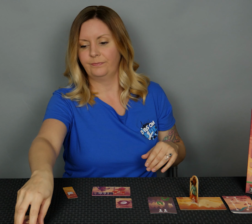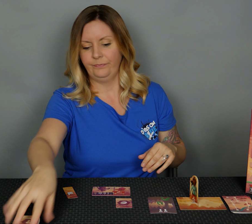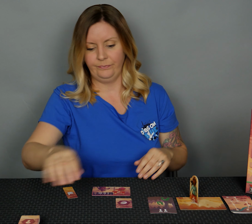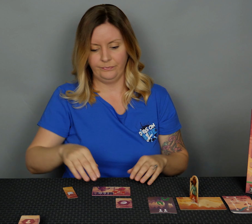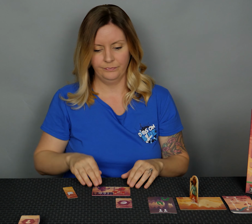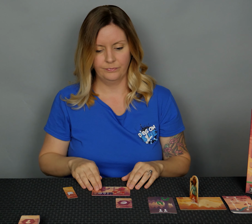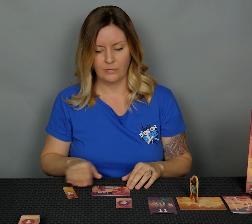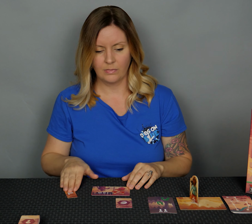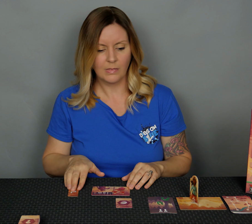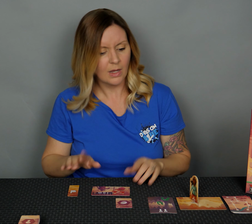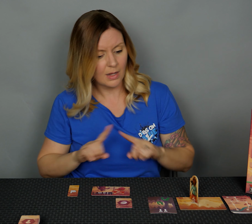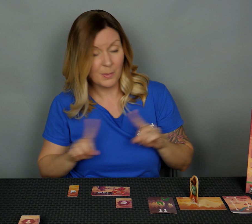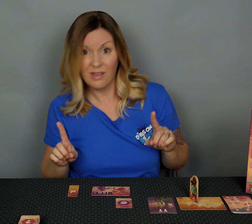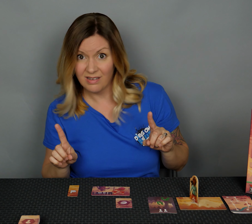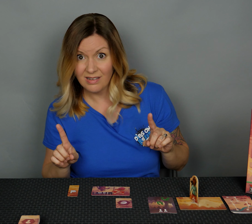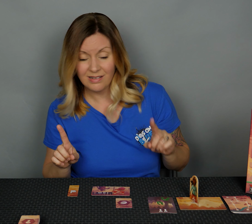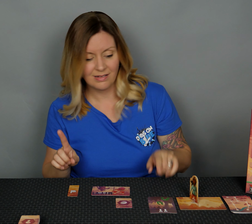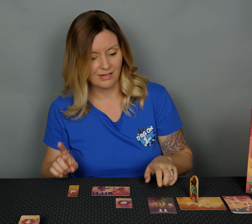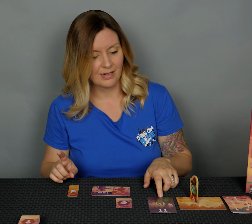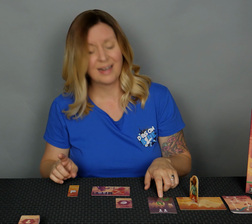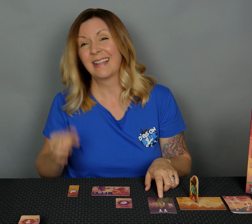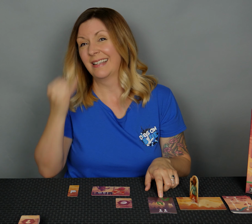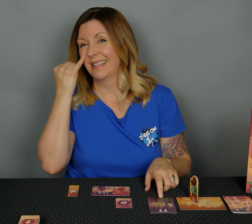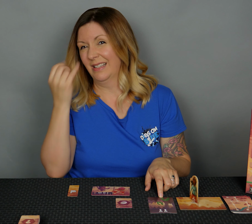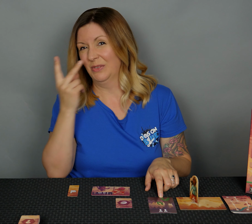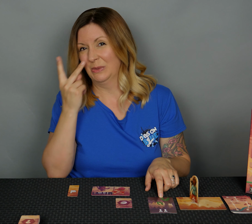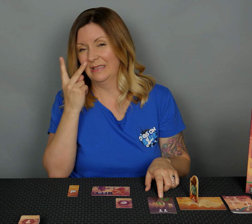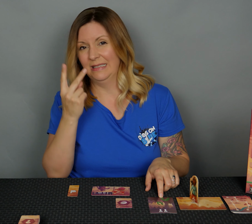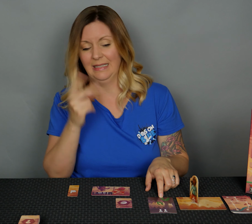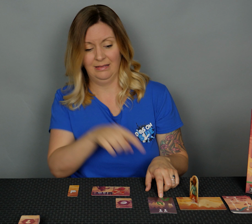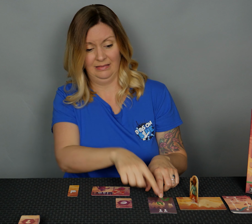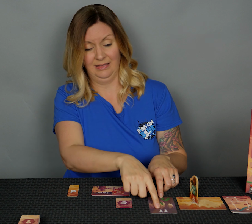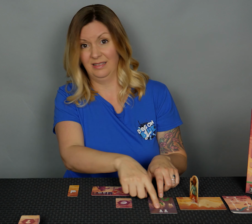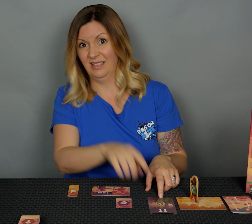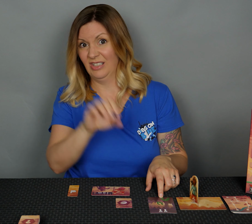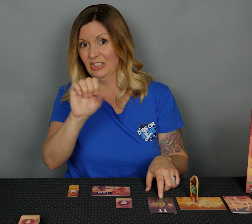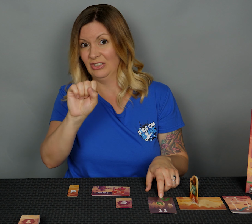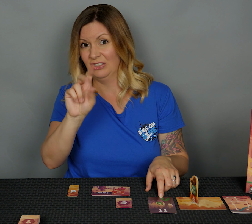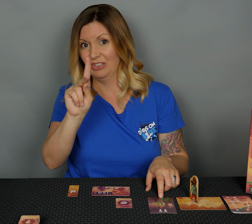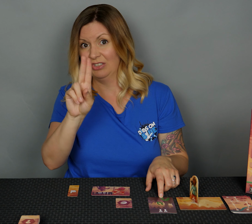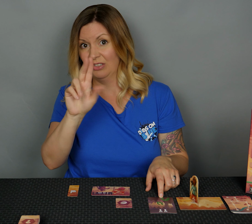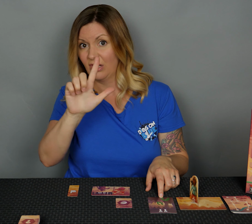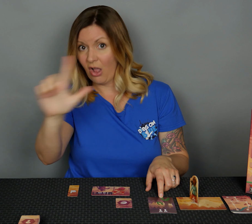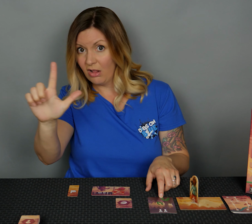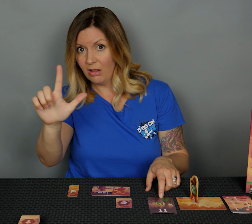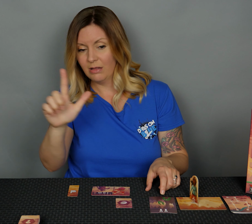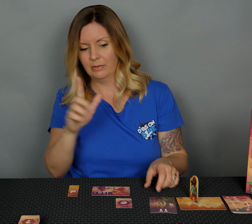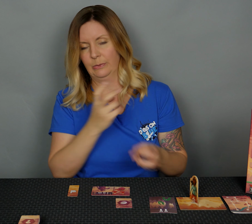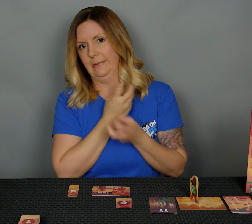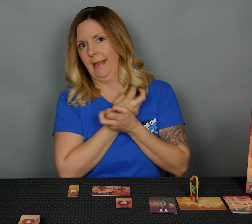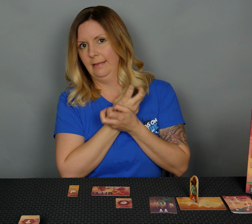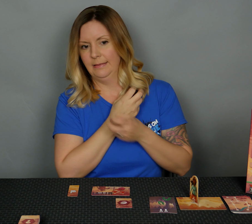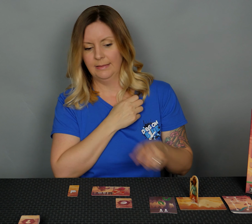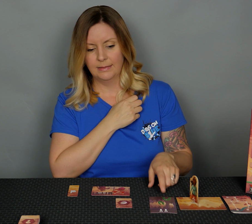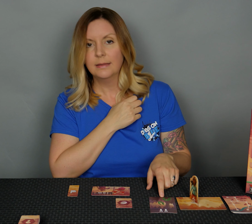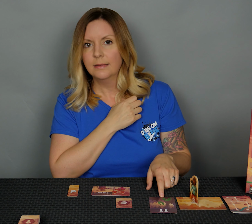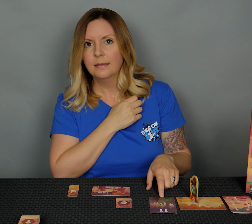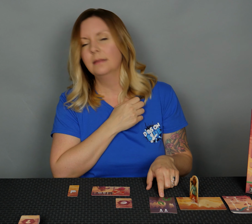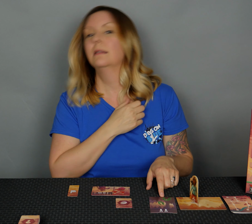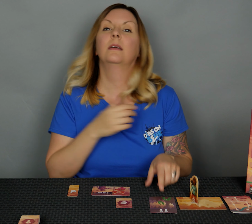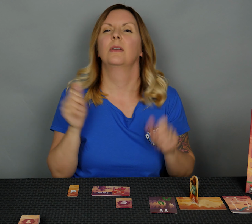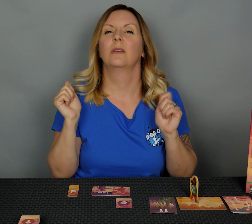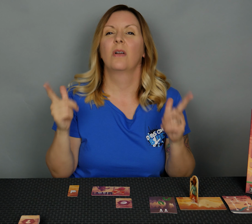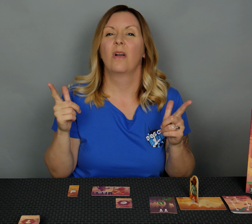But, if the card has skulls on it, characters get injured.